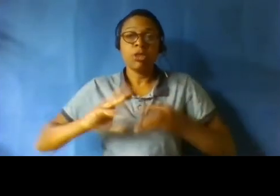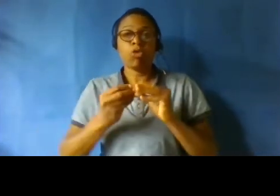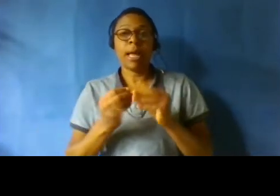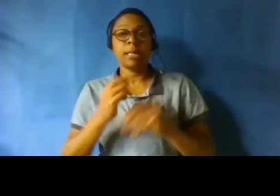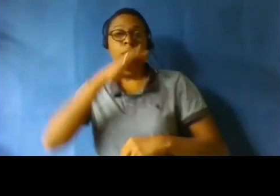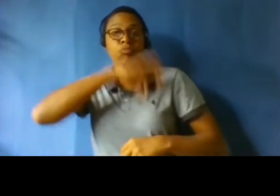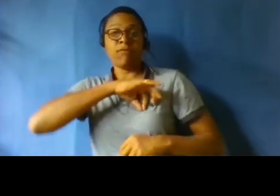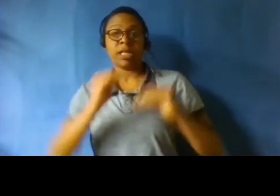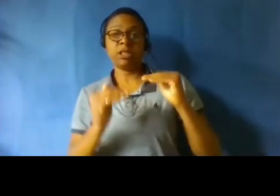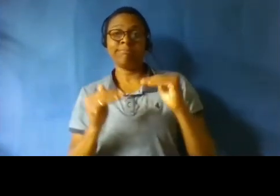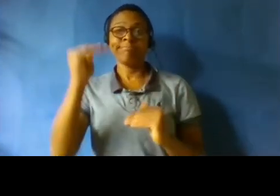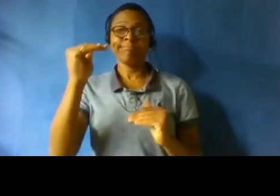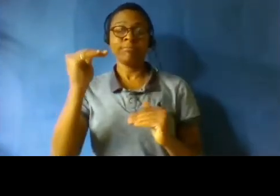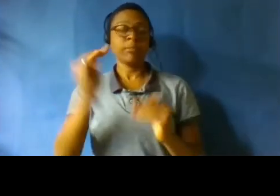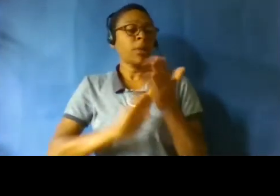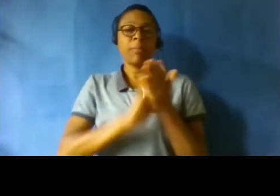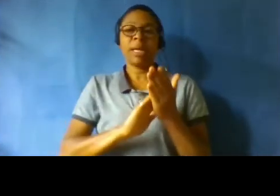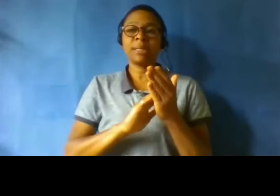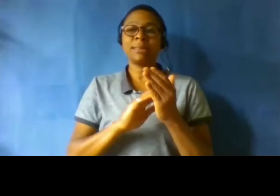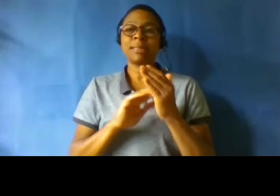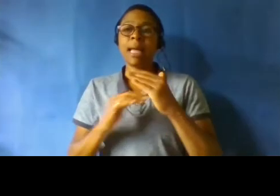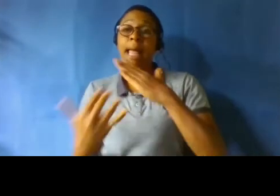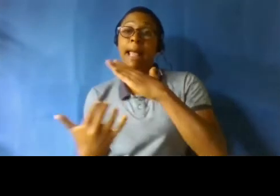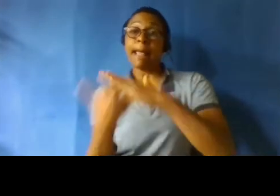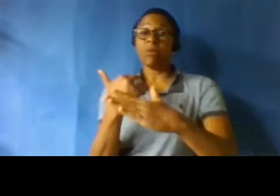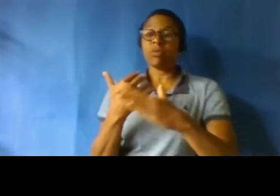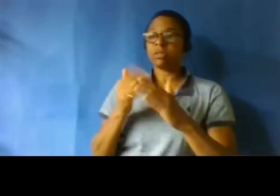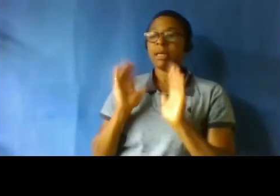immigrants and buttressing class stratification and of course in its funk